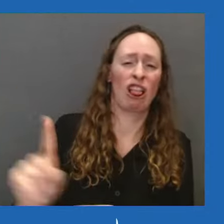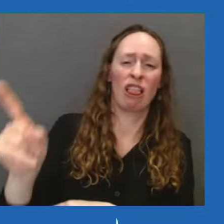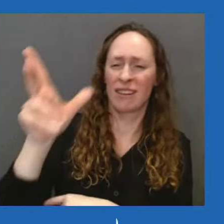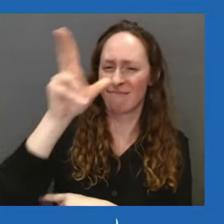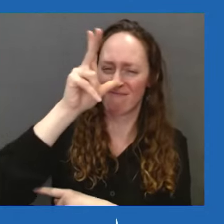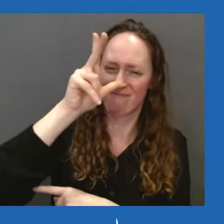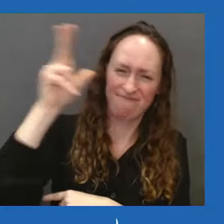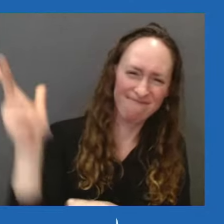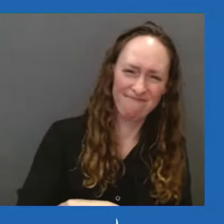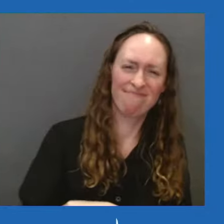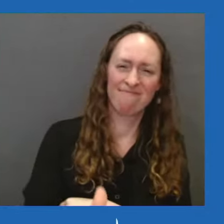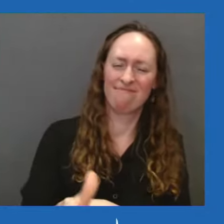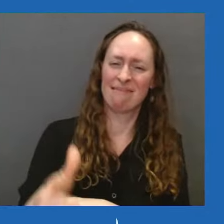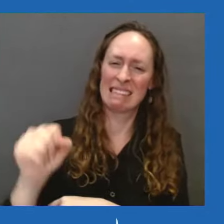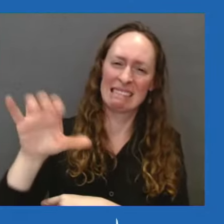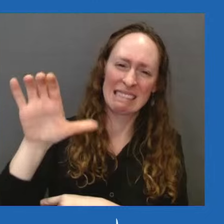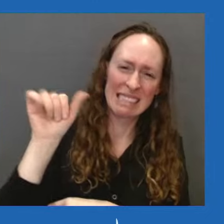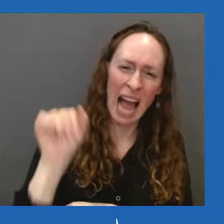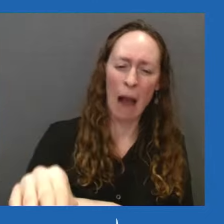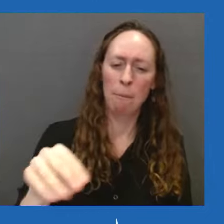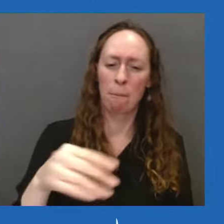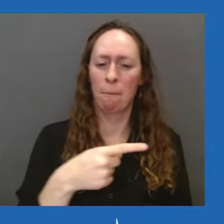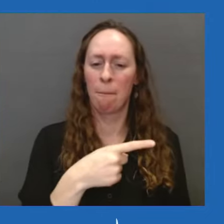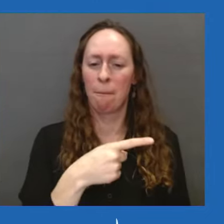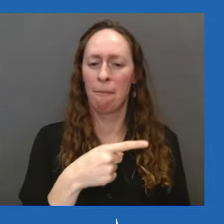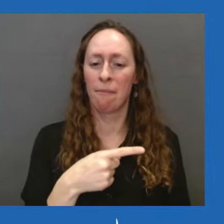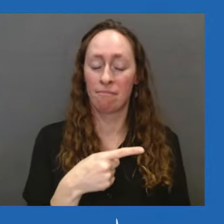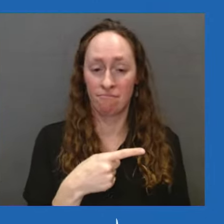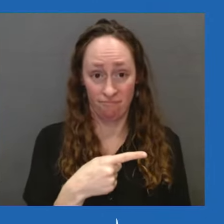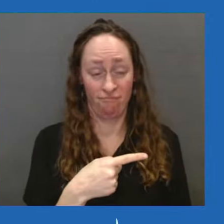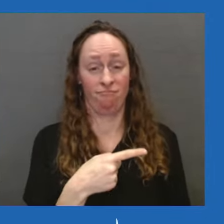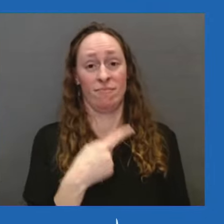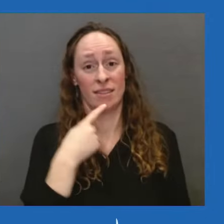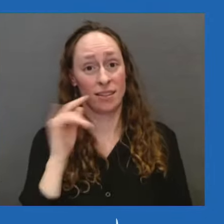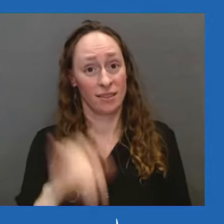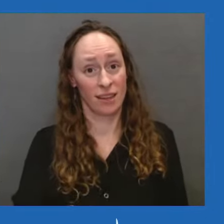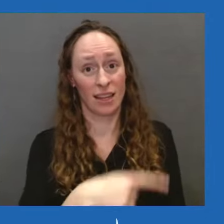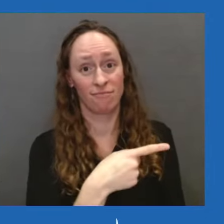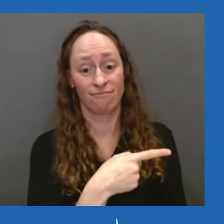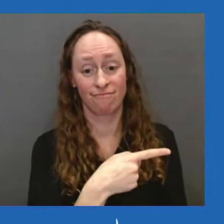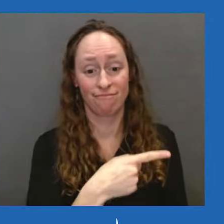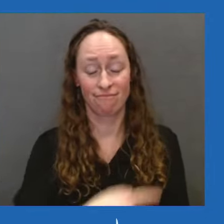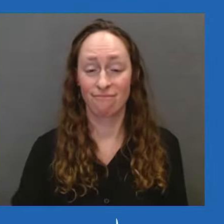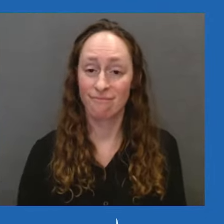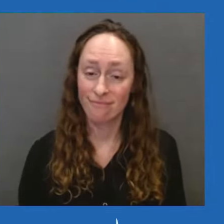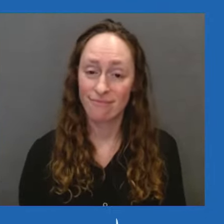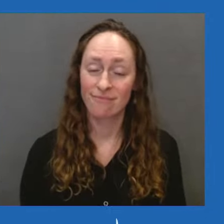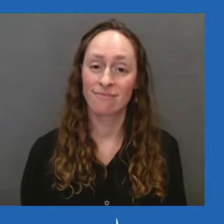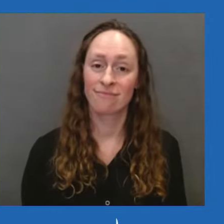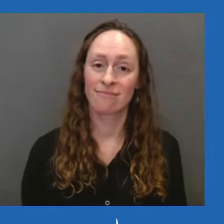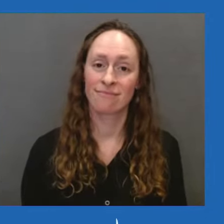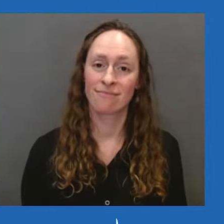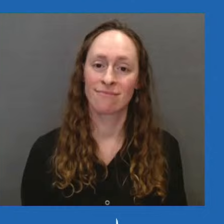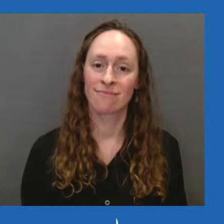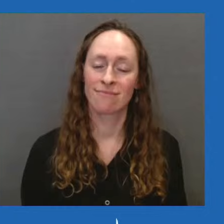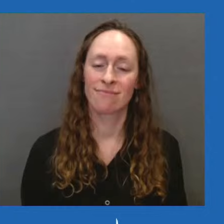along with the Republican congressman, Vern Buchanan, just visited Sarasota, Florida, yesterday to tour the construction